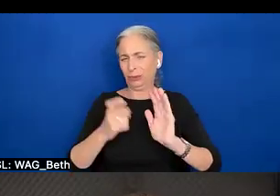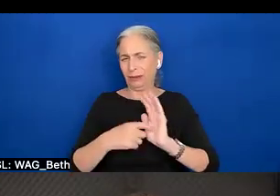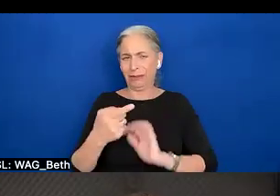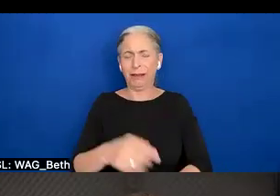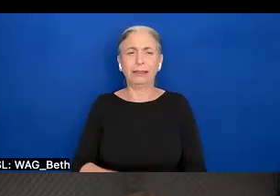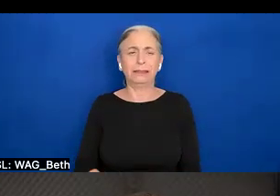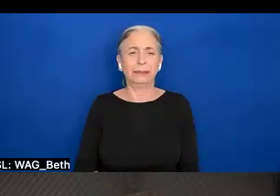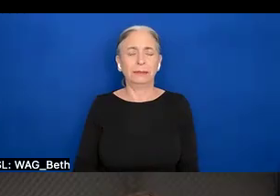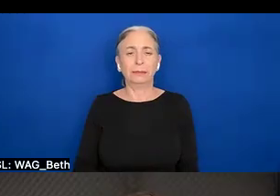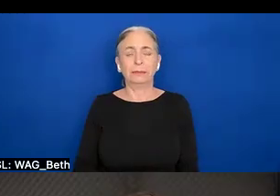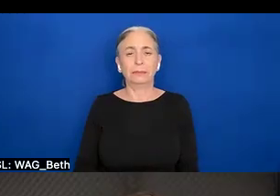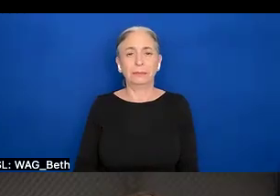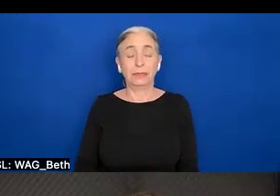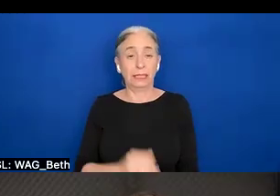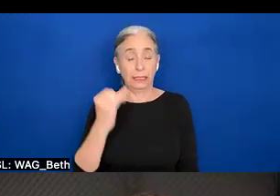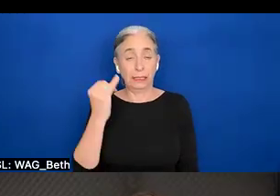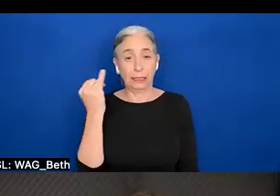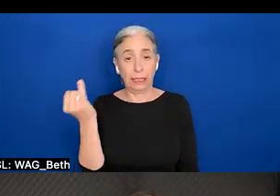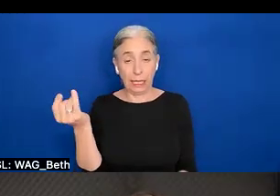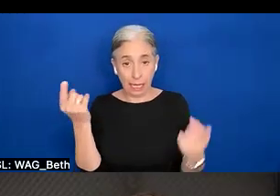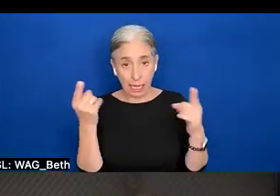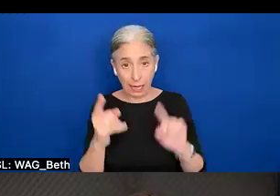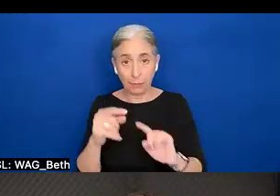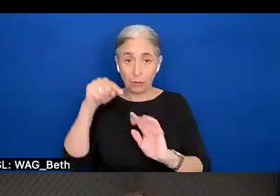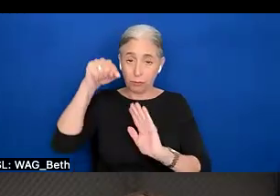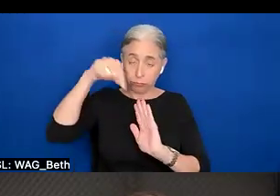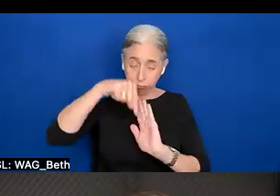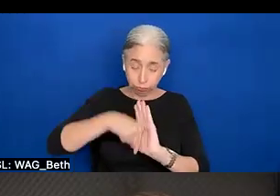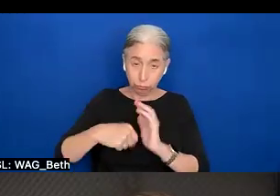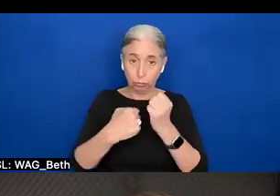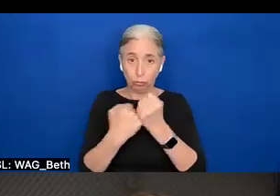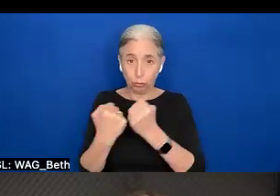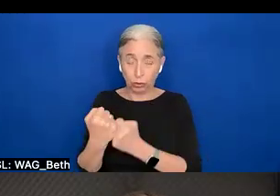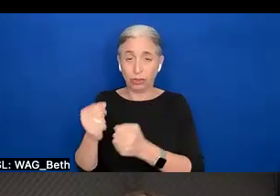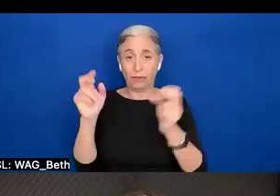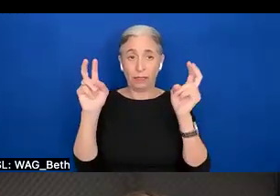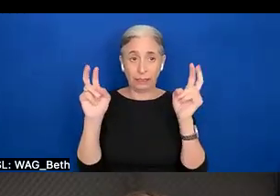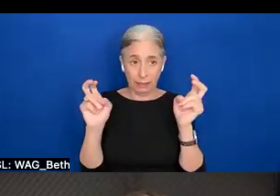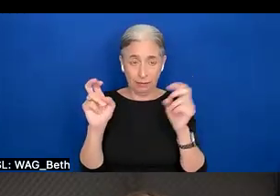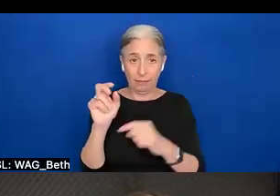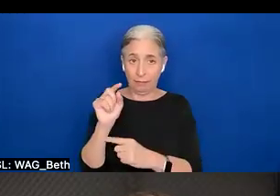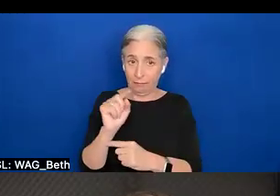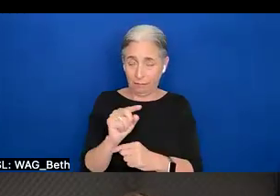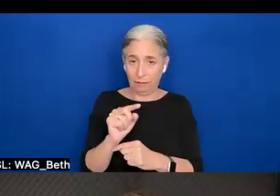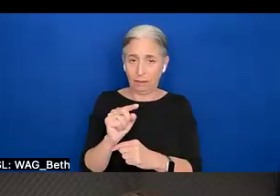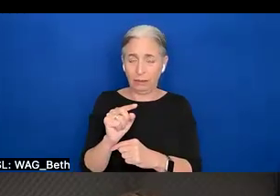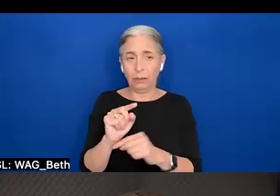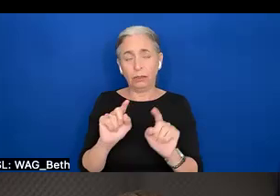But if we go deep in the structure of the title, it is